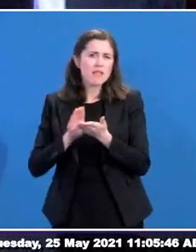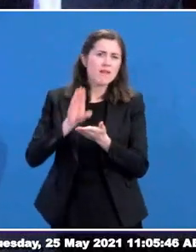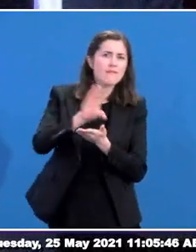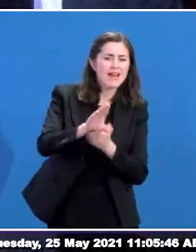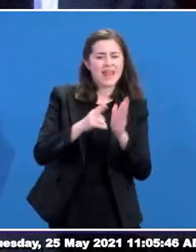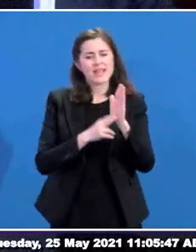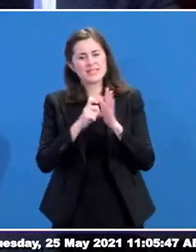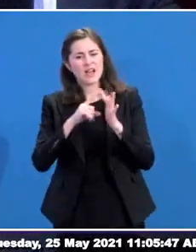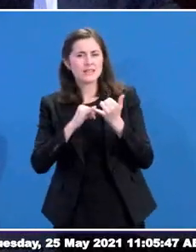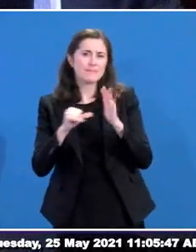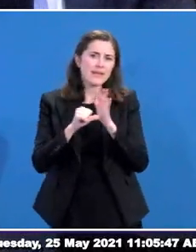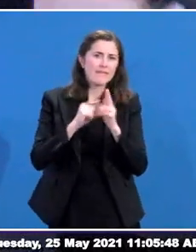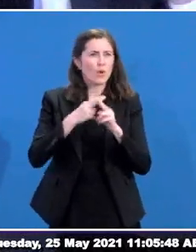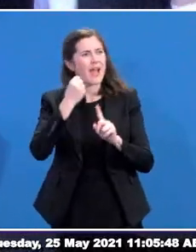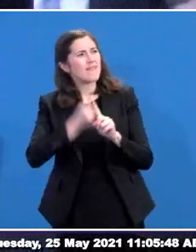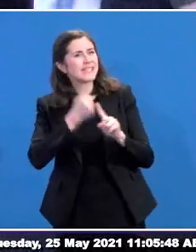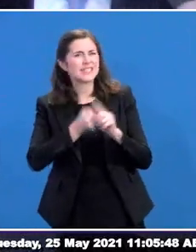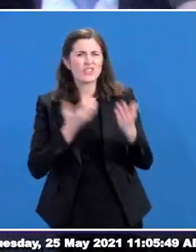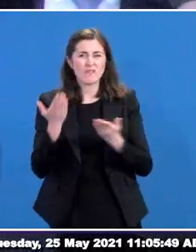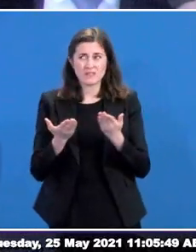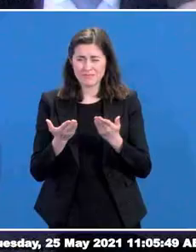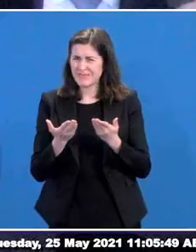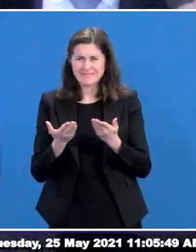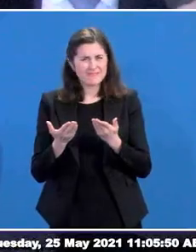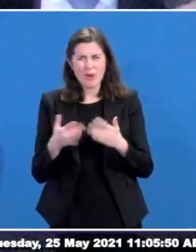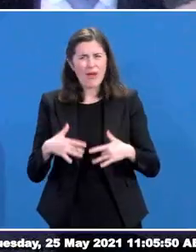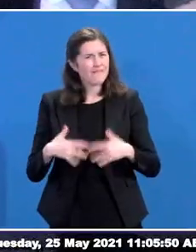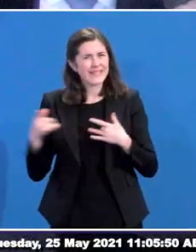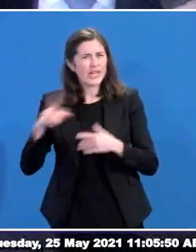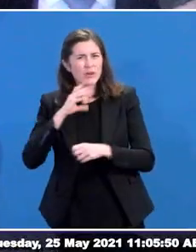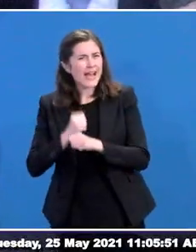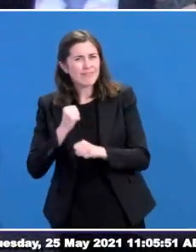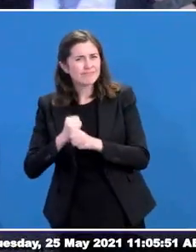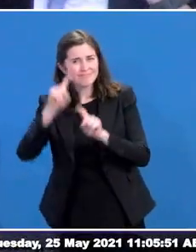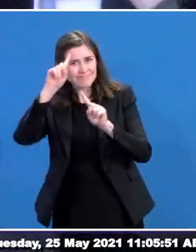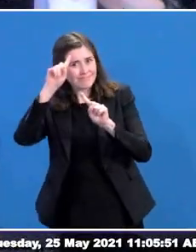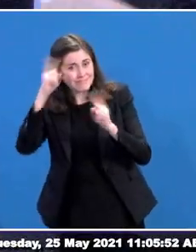And they don't seem to understand the practical difficulties